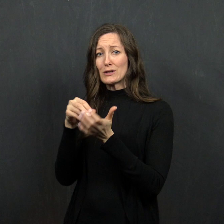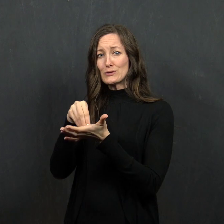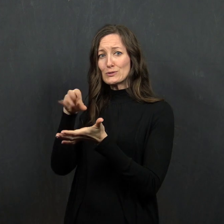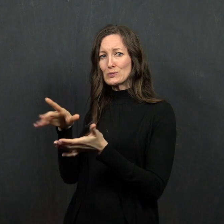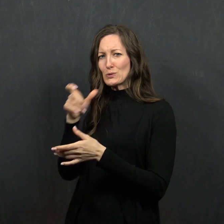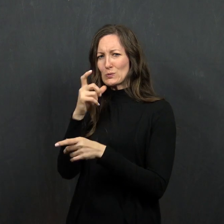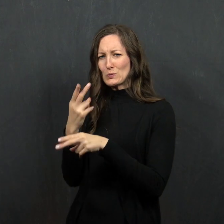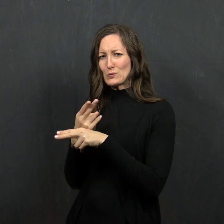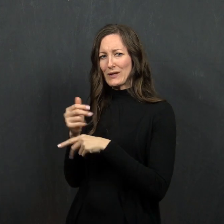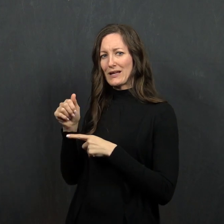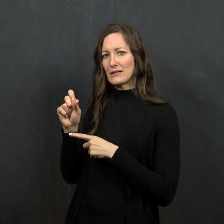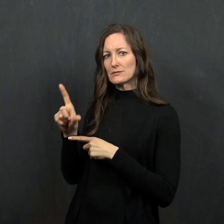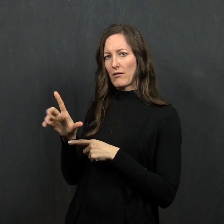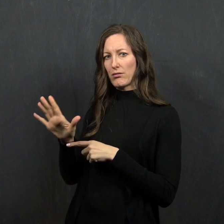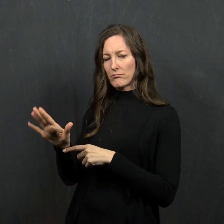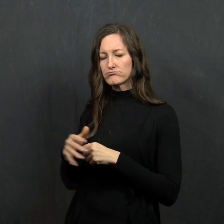who primarily use American Sign Language (ASL).